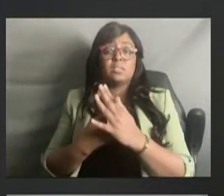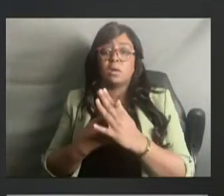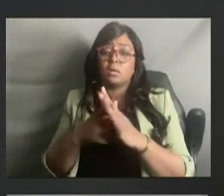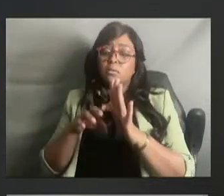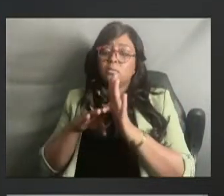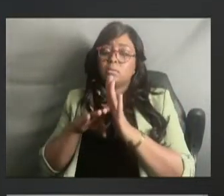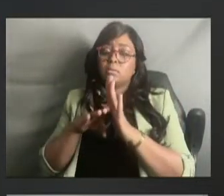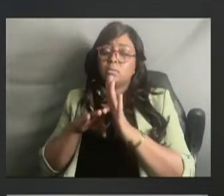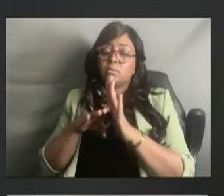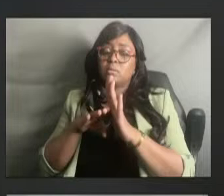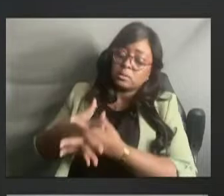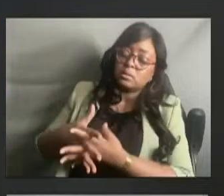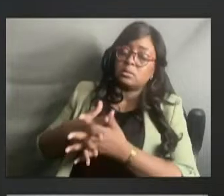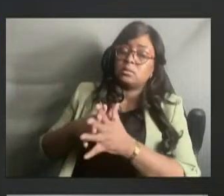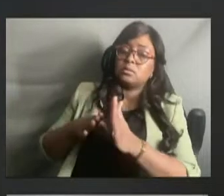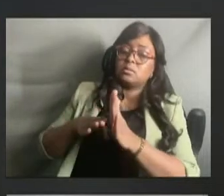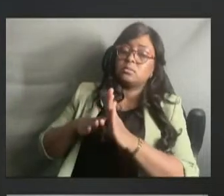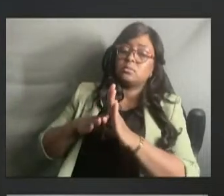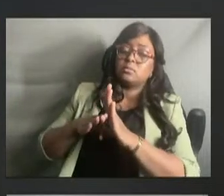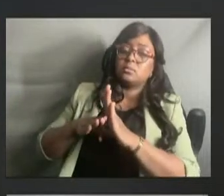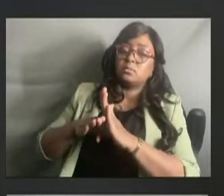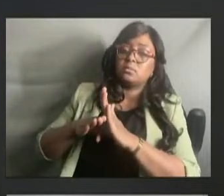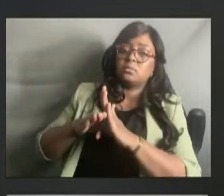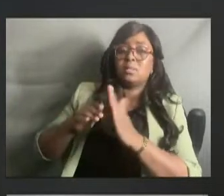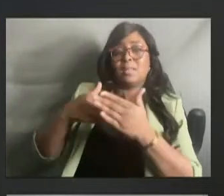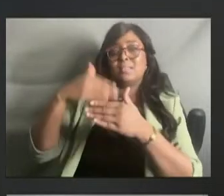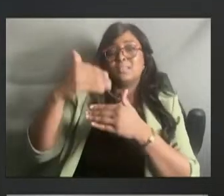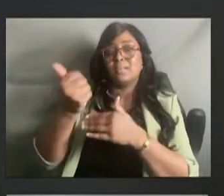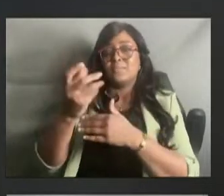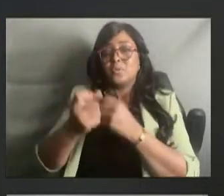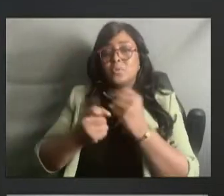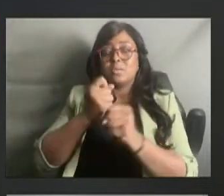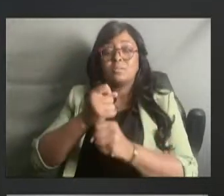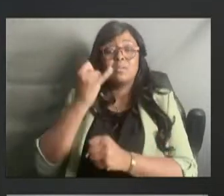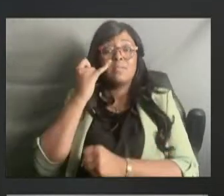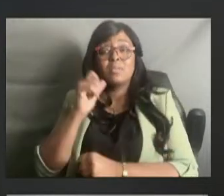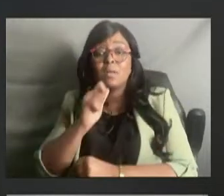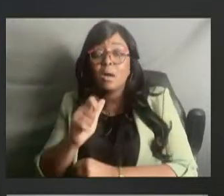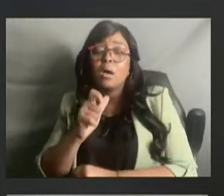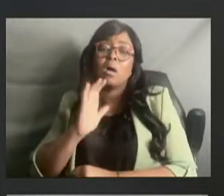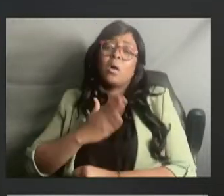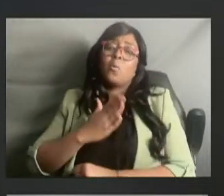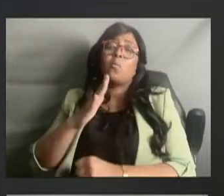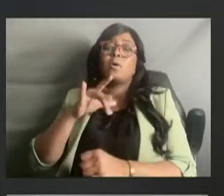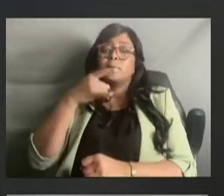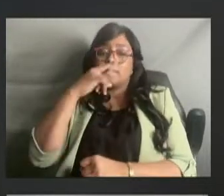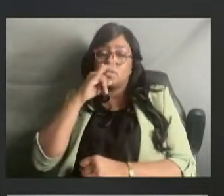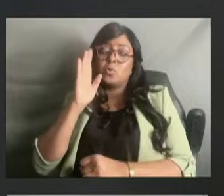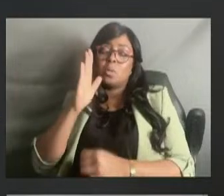efforts really need to start taking some root and showing